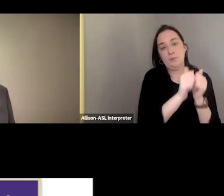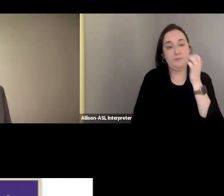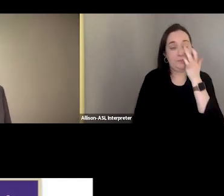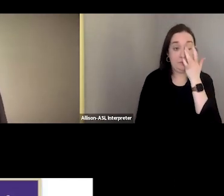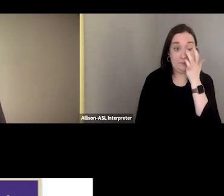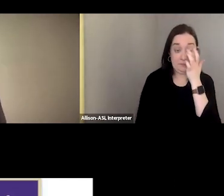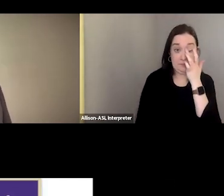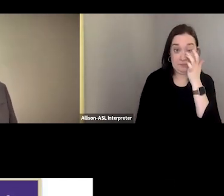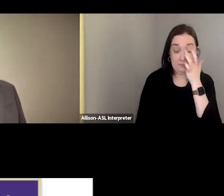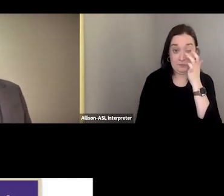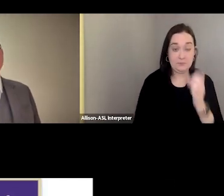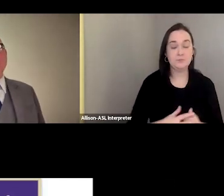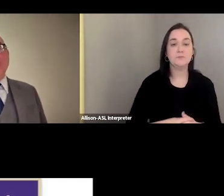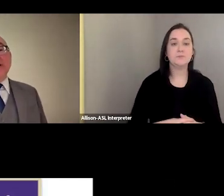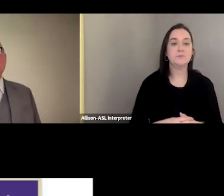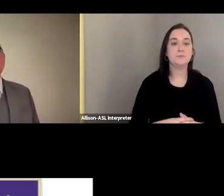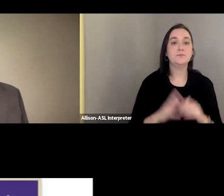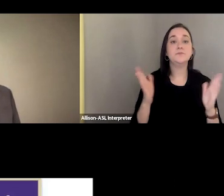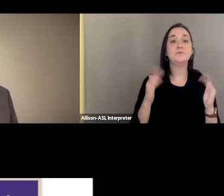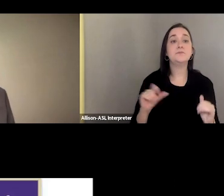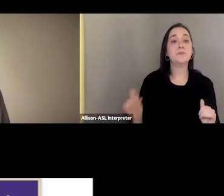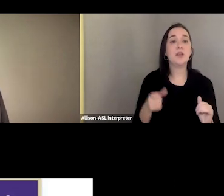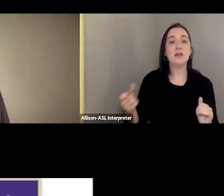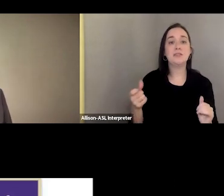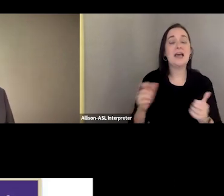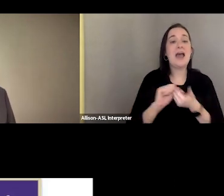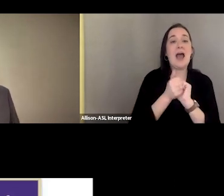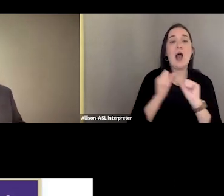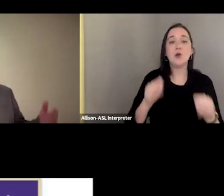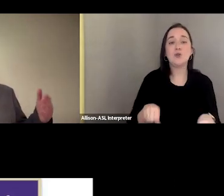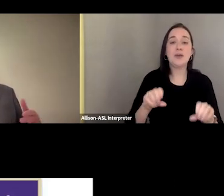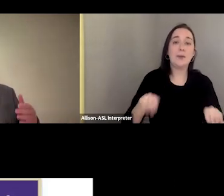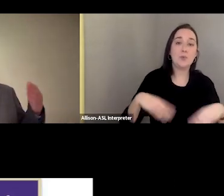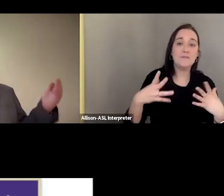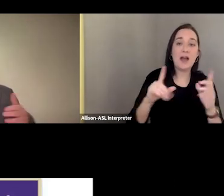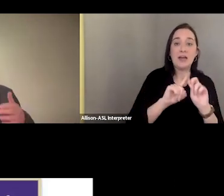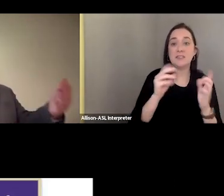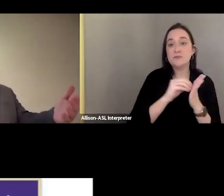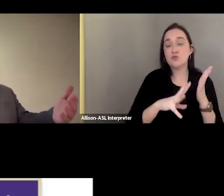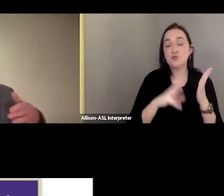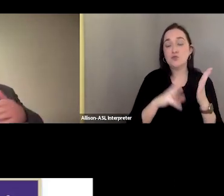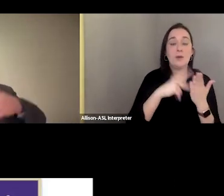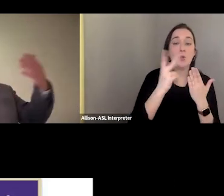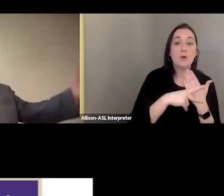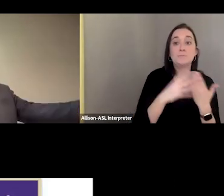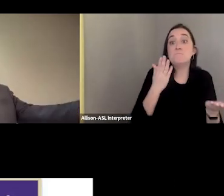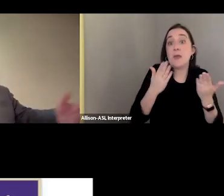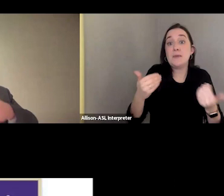how you can protect or how you can promote, student programing is to address like having maybe Gamblers Anonymous, which is a free,